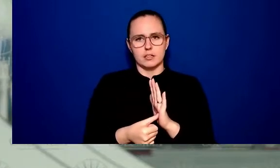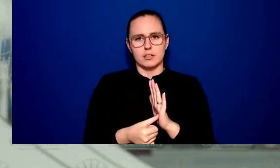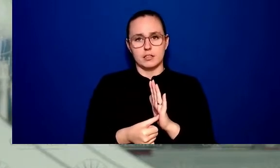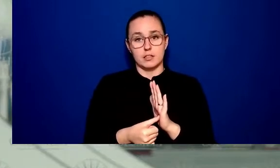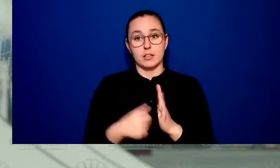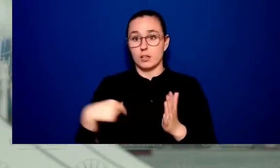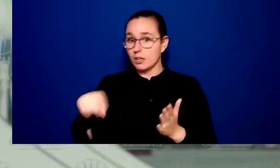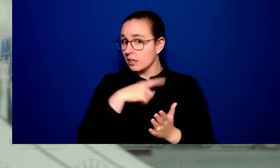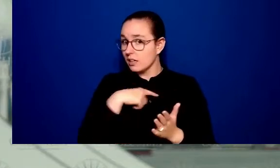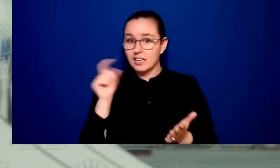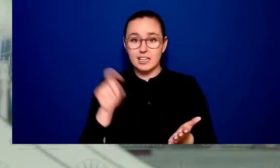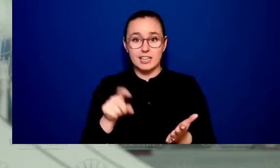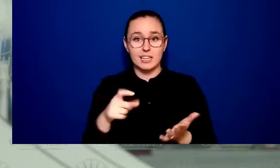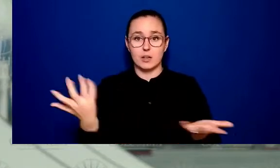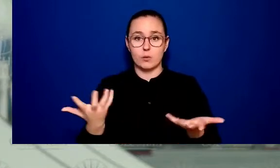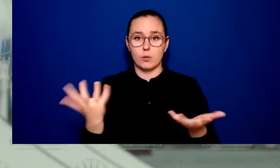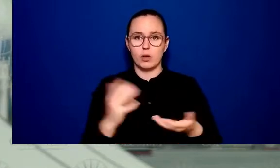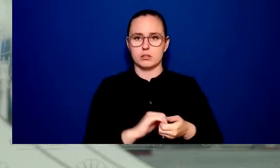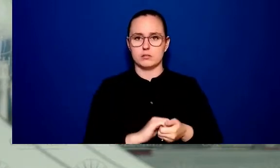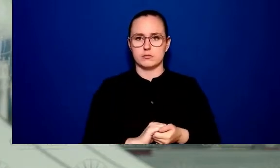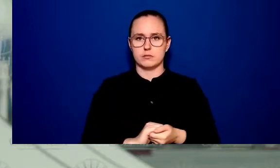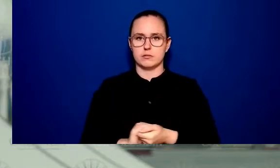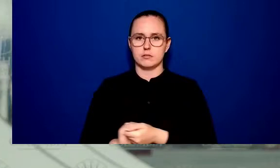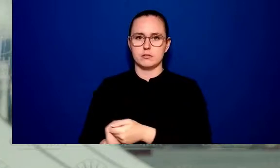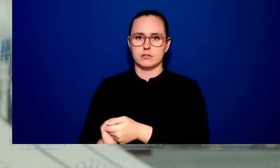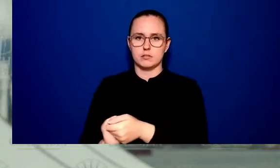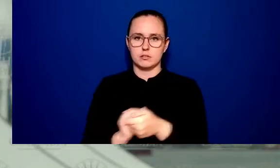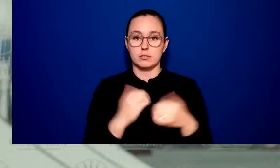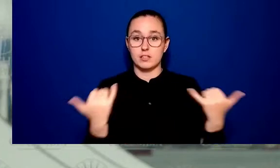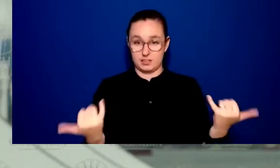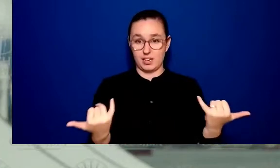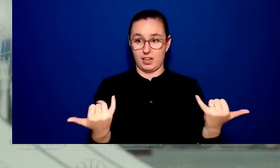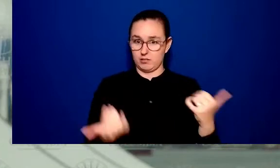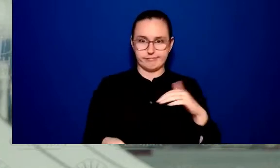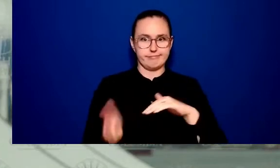now and raise vaccination levels, you know, and I know